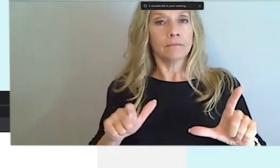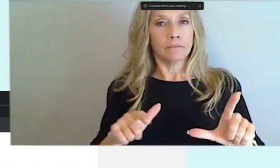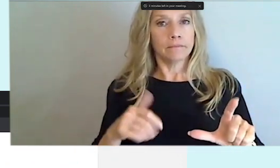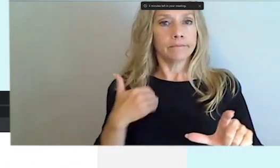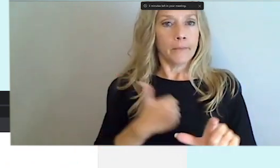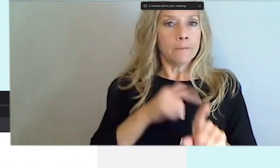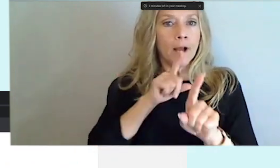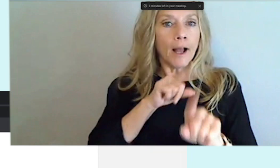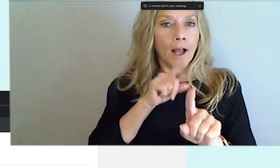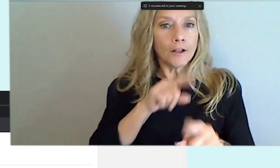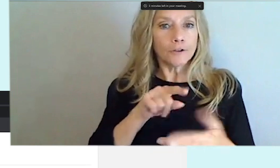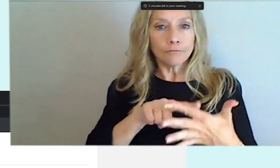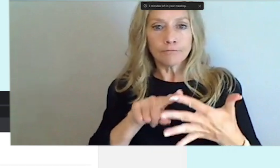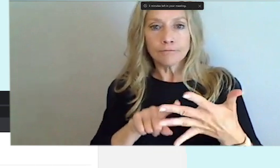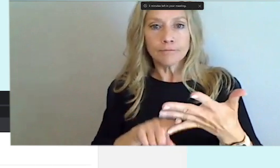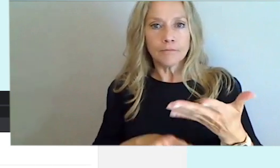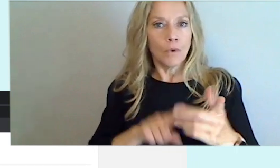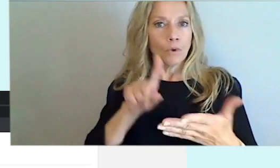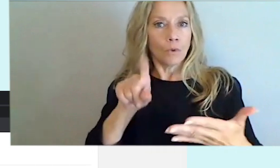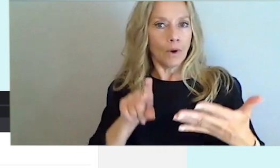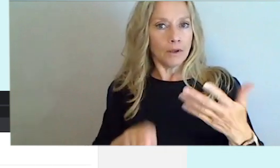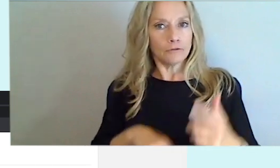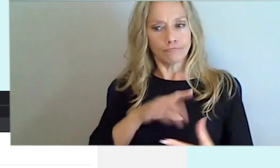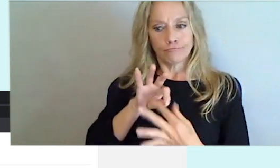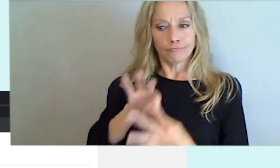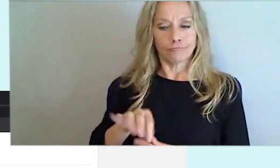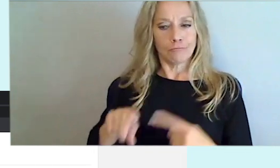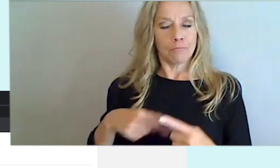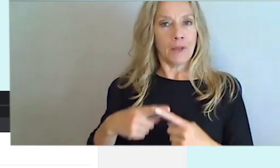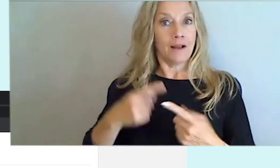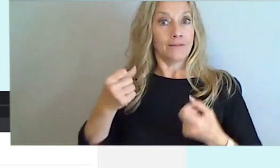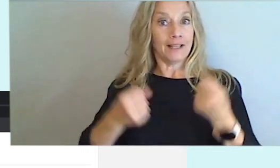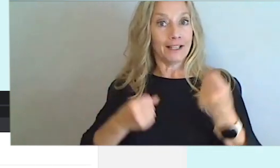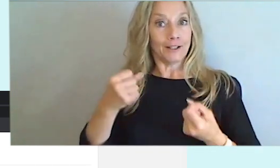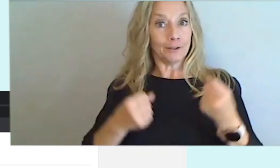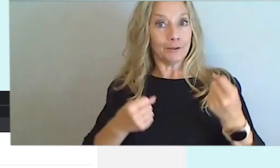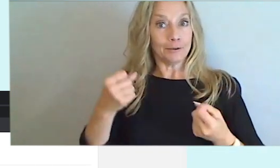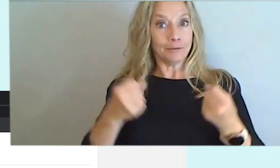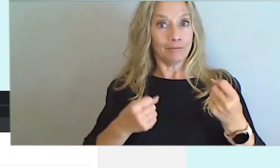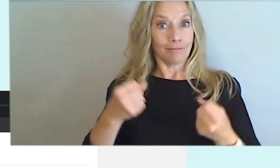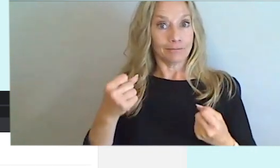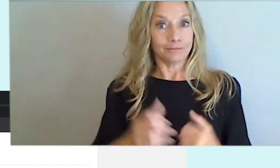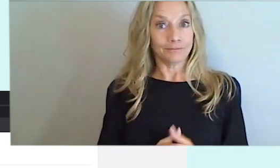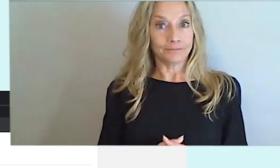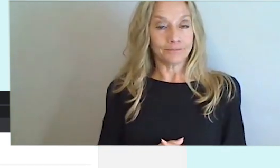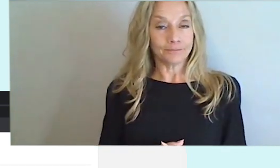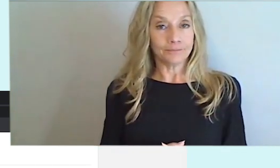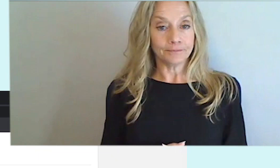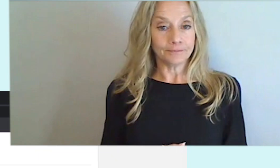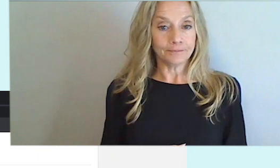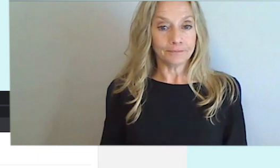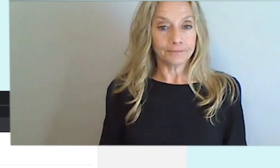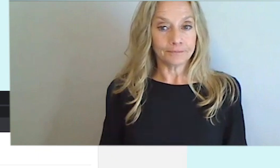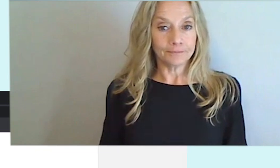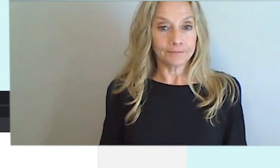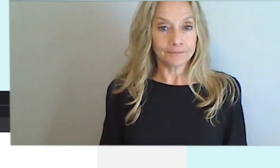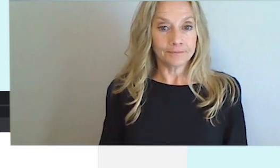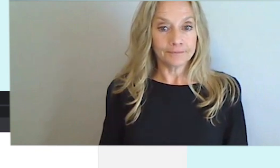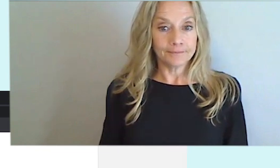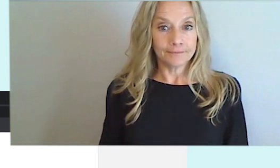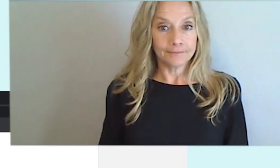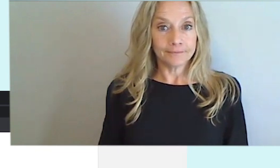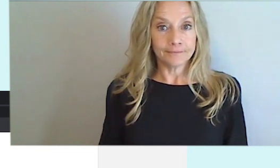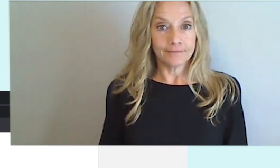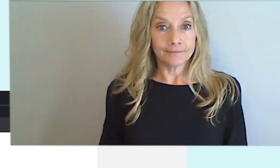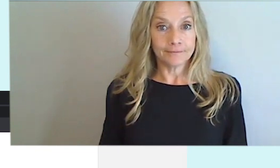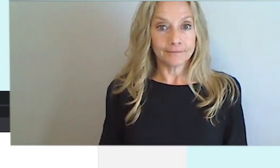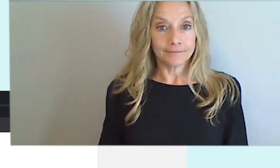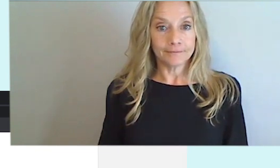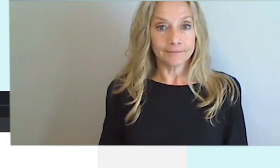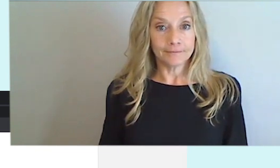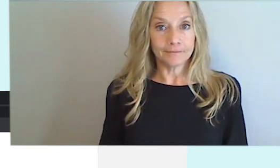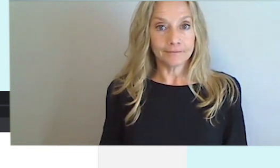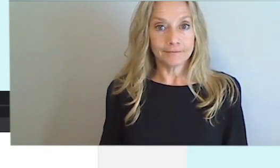as possible about their vehicle.